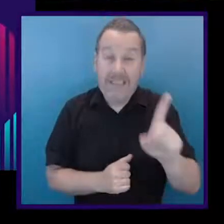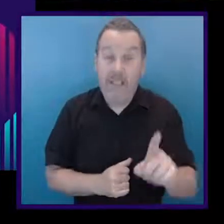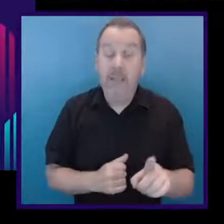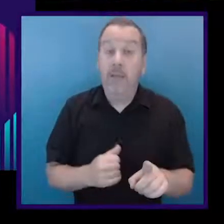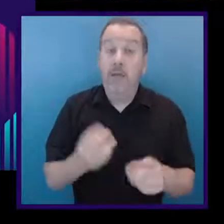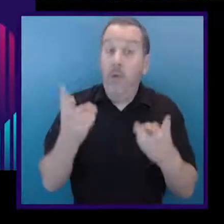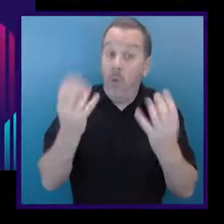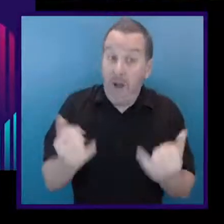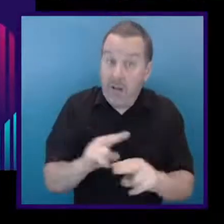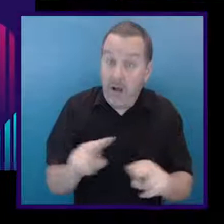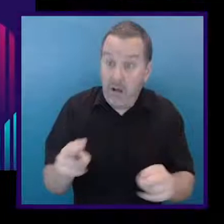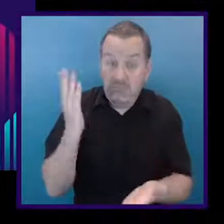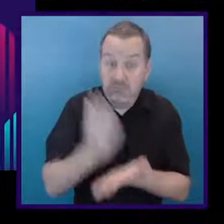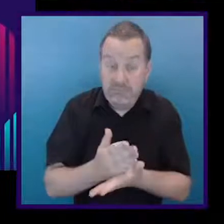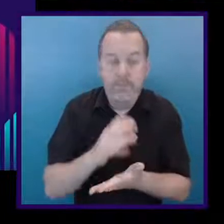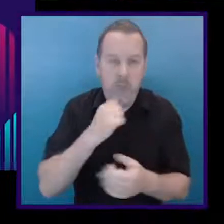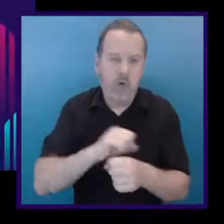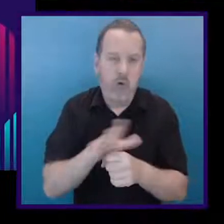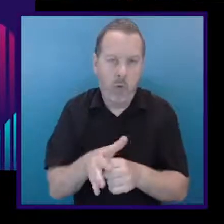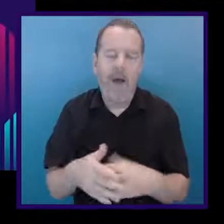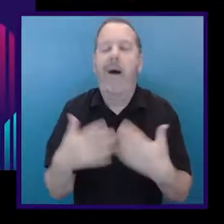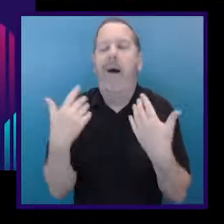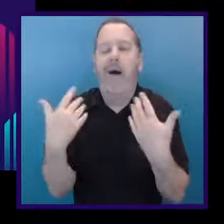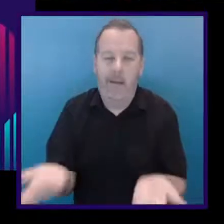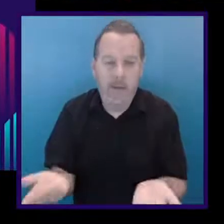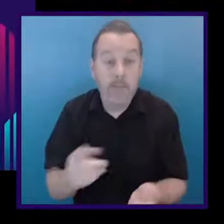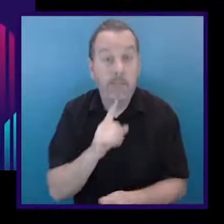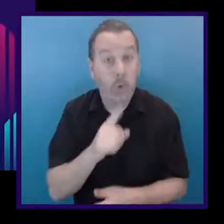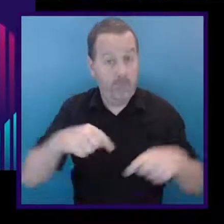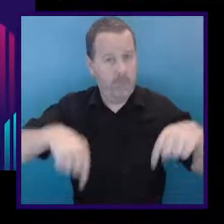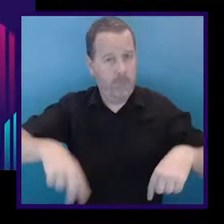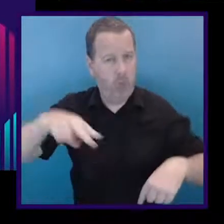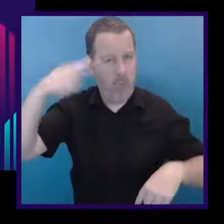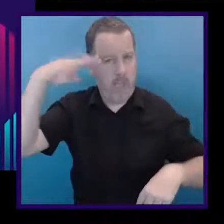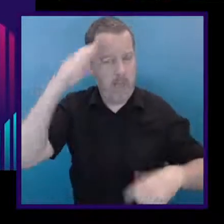pandemic, but what we have found here in Northern Ireland in comparison to when we do this survey